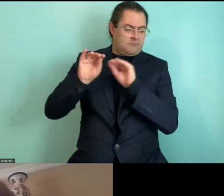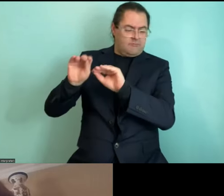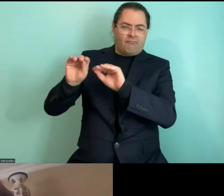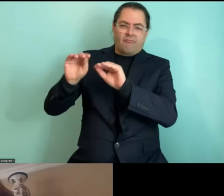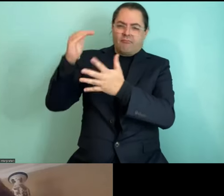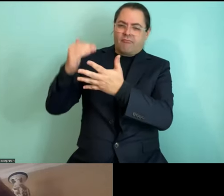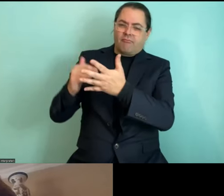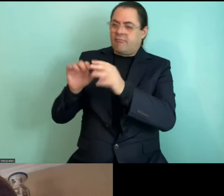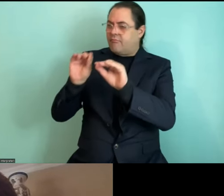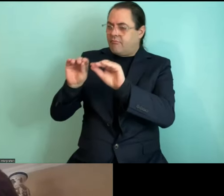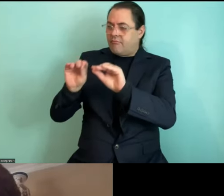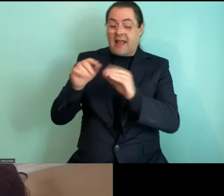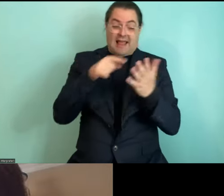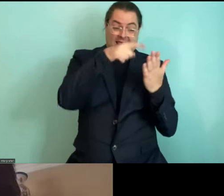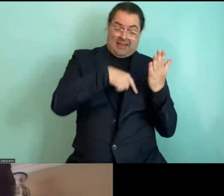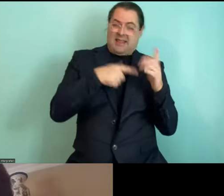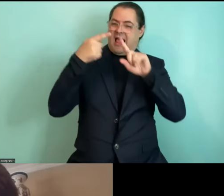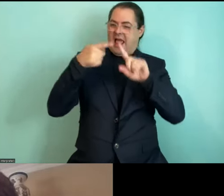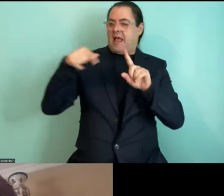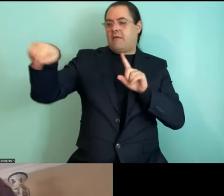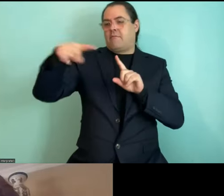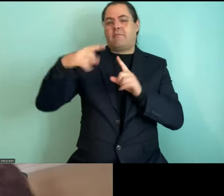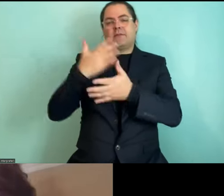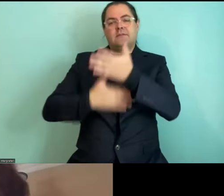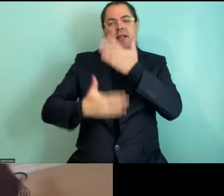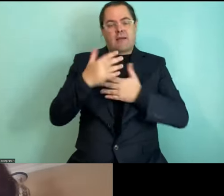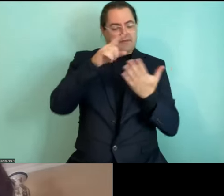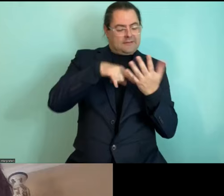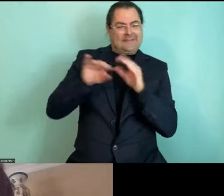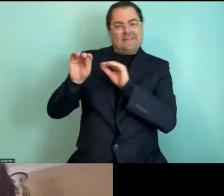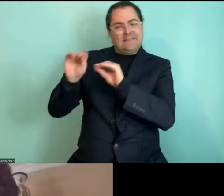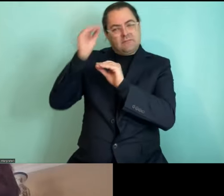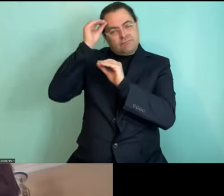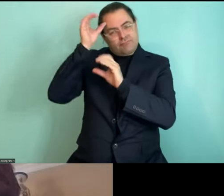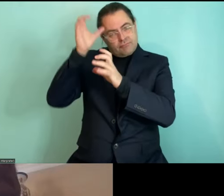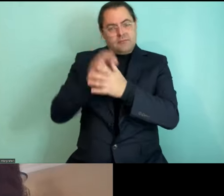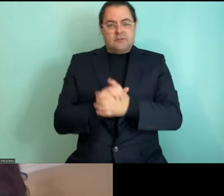Jones gap to be sweetener 10:14:23 ganja office Jeanette in evolution